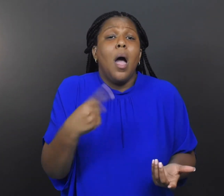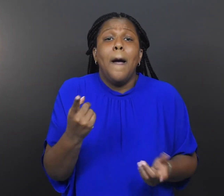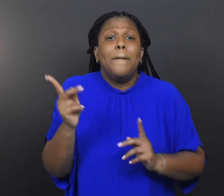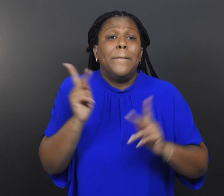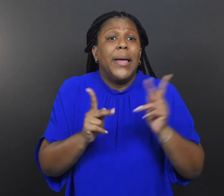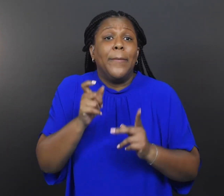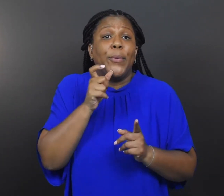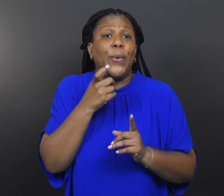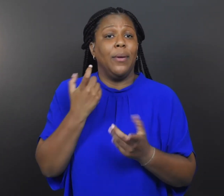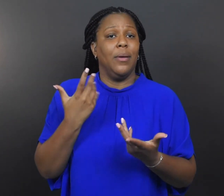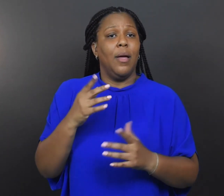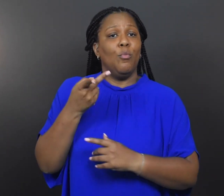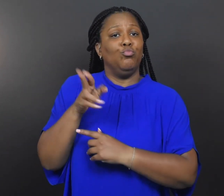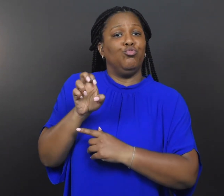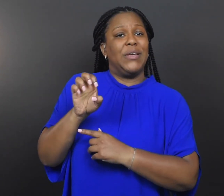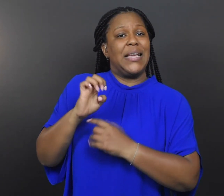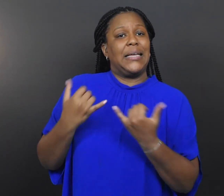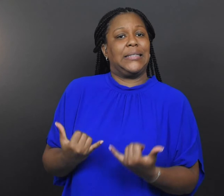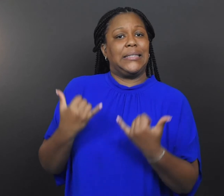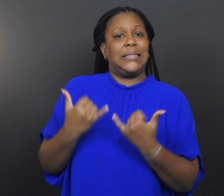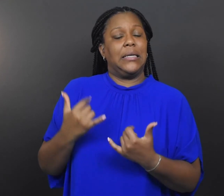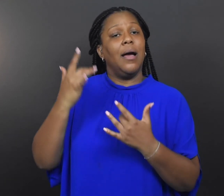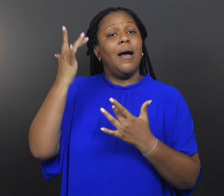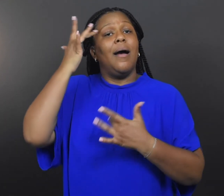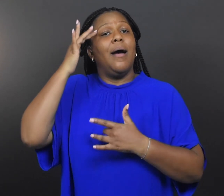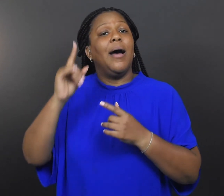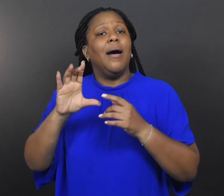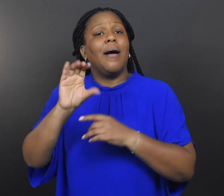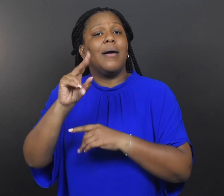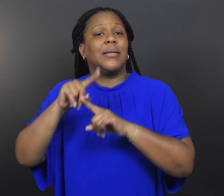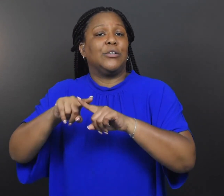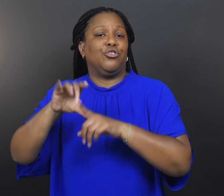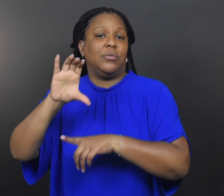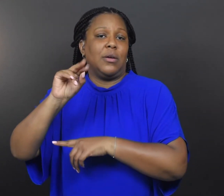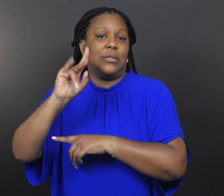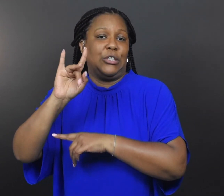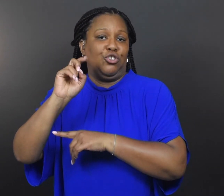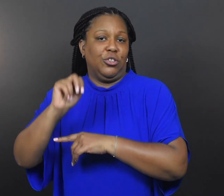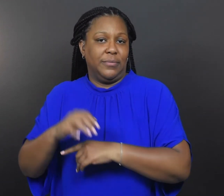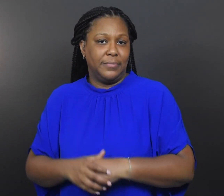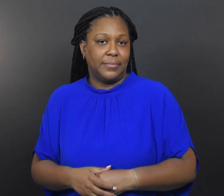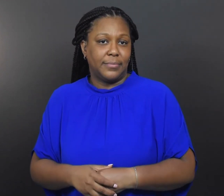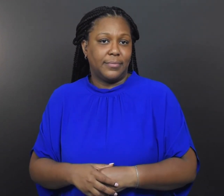and it’s not just people with pre-existing conditions,” Rachael says.